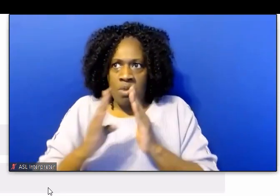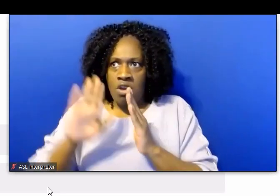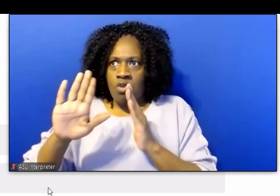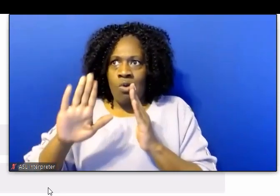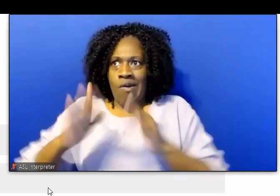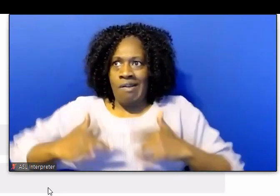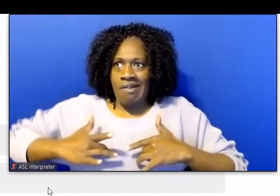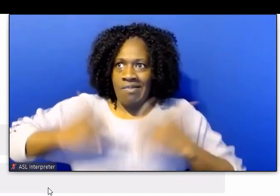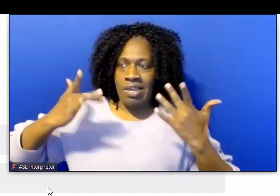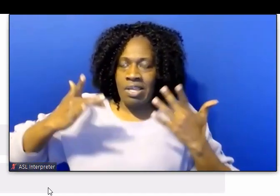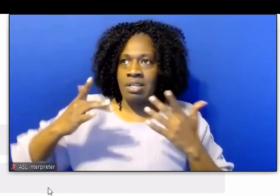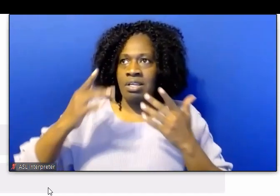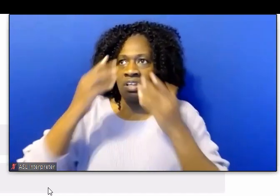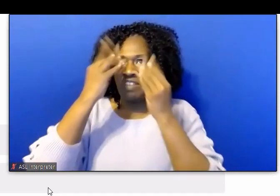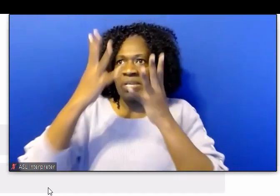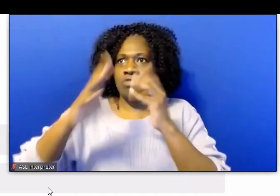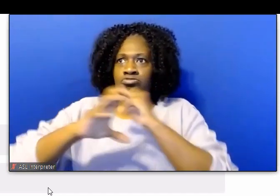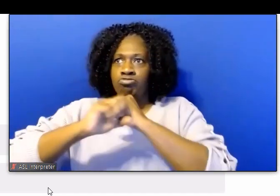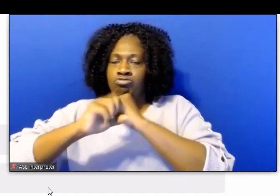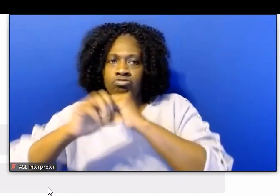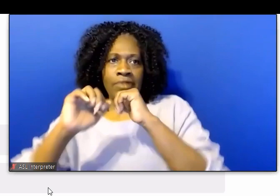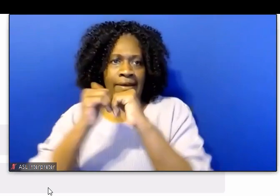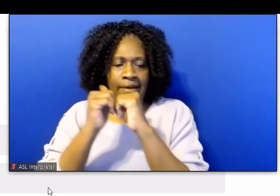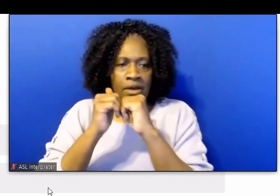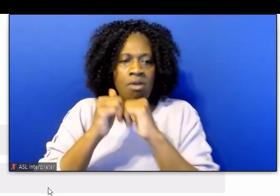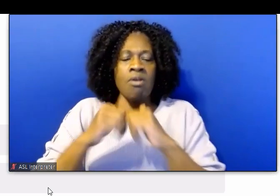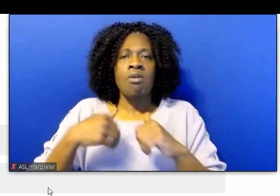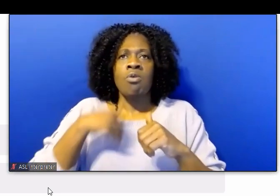and get the information you need. We're going to cover captioning